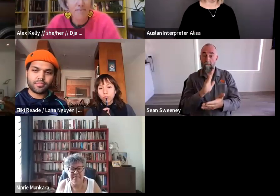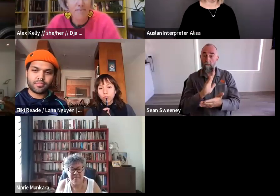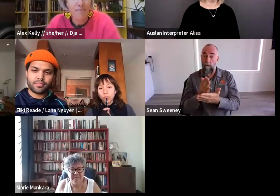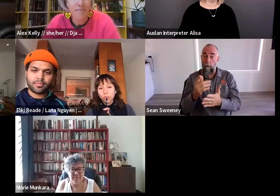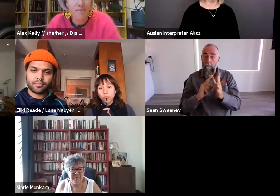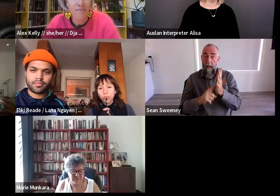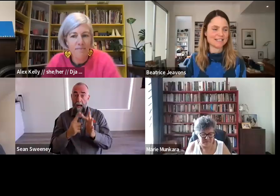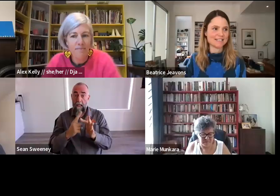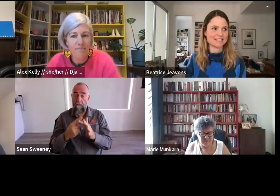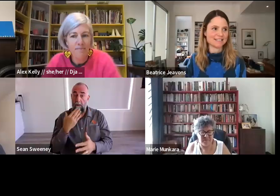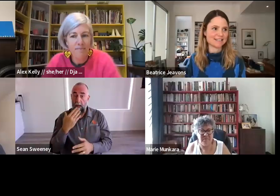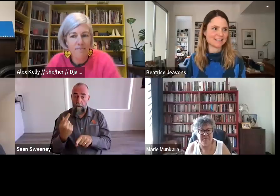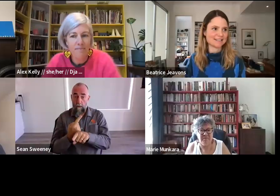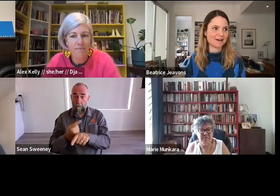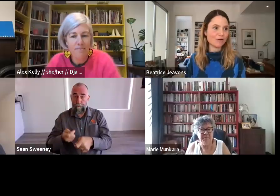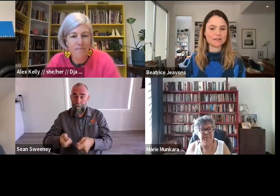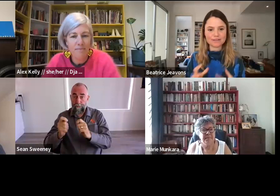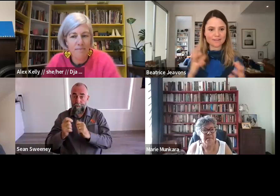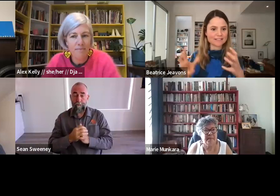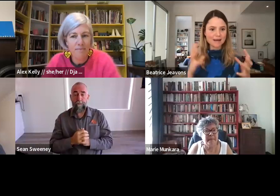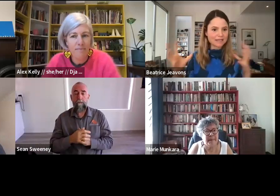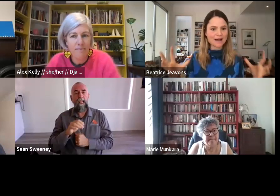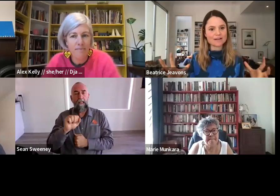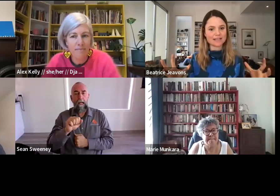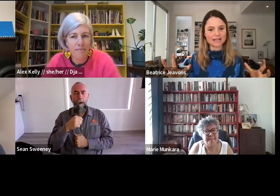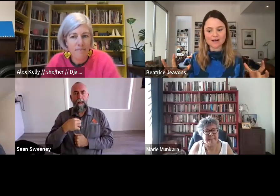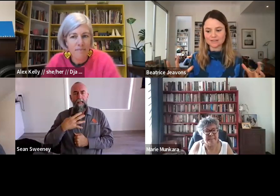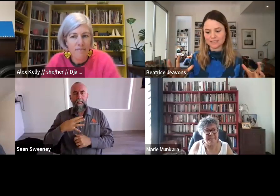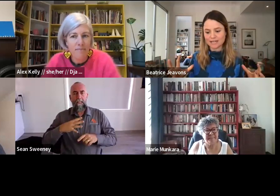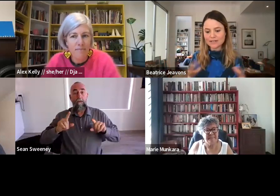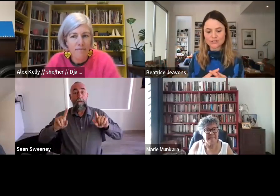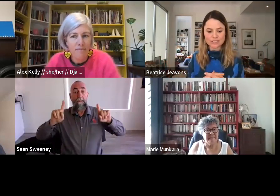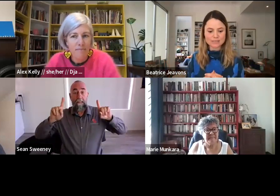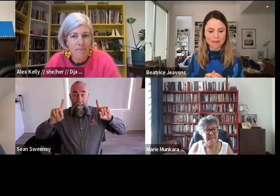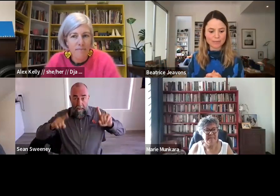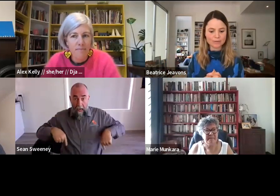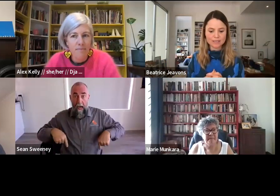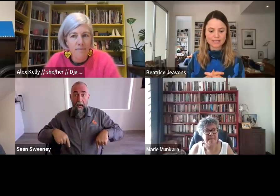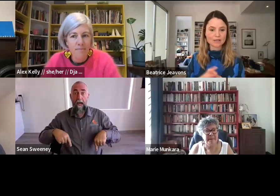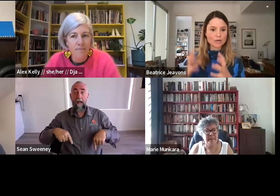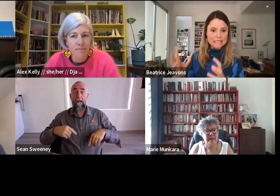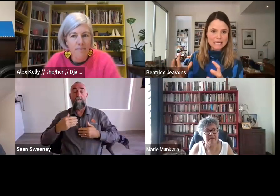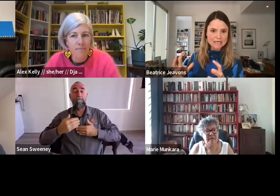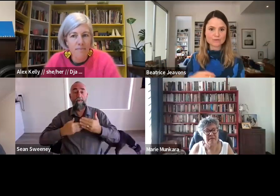the others.